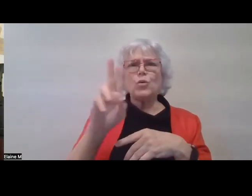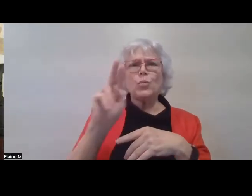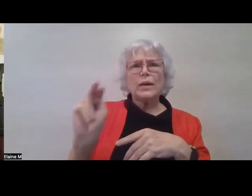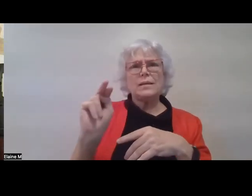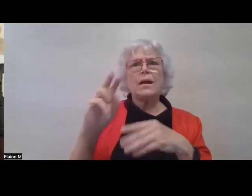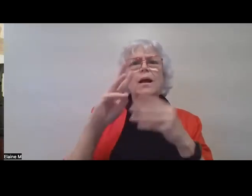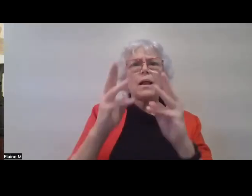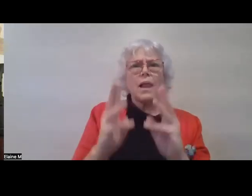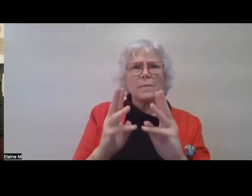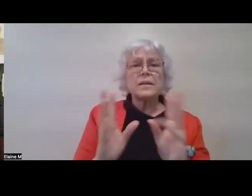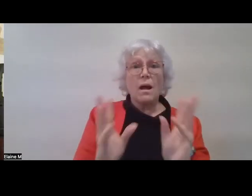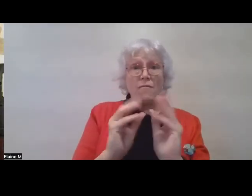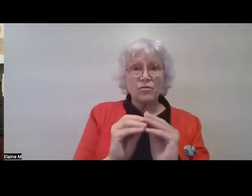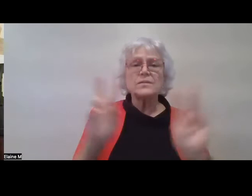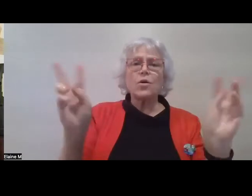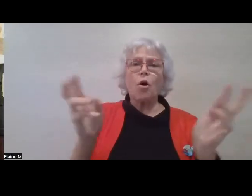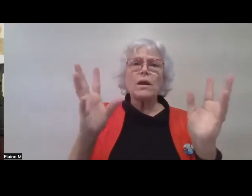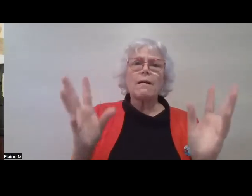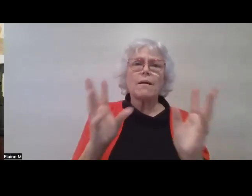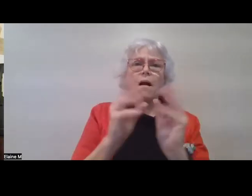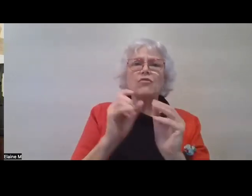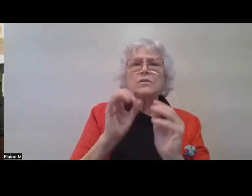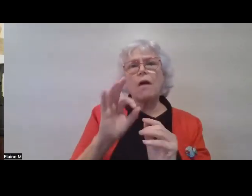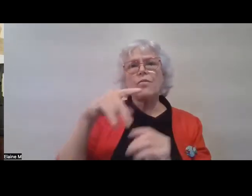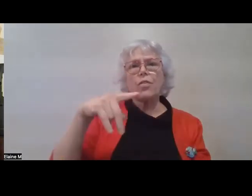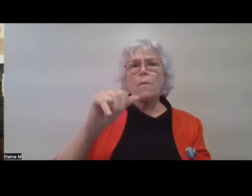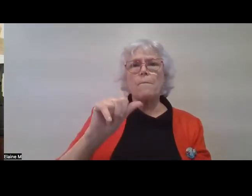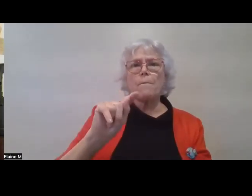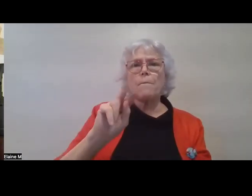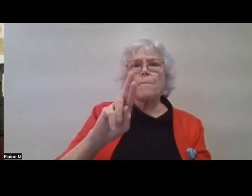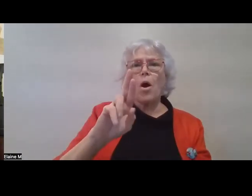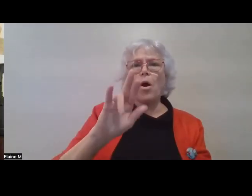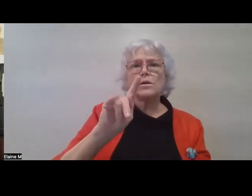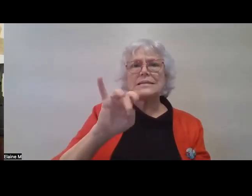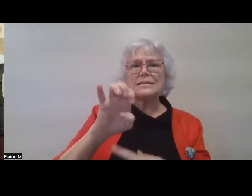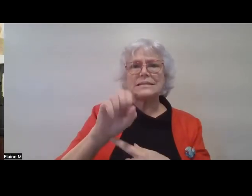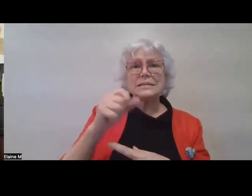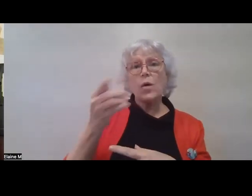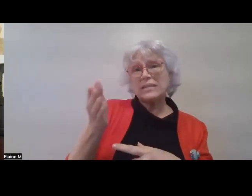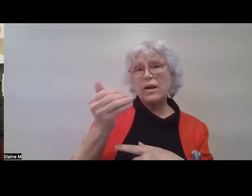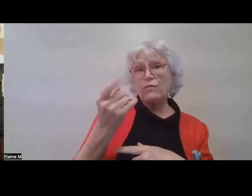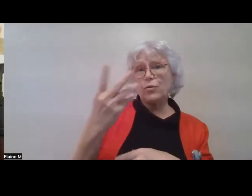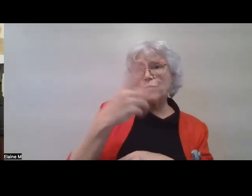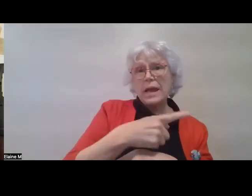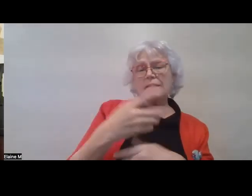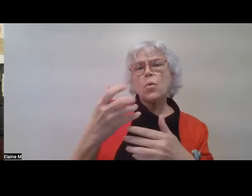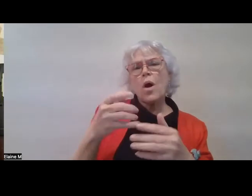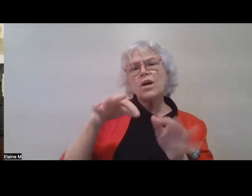Conference of the Parties. I was present for a few days, so, I would like to talk a little bit about that, and also about what we